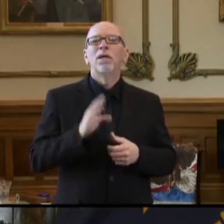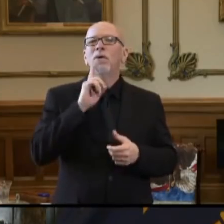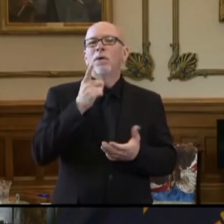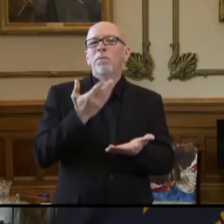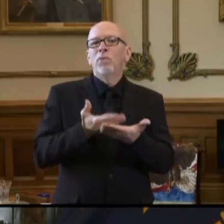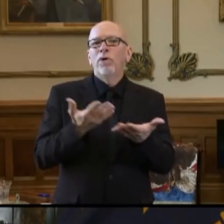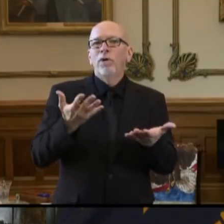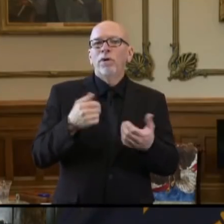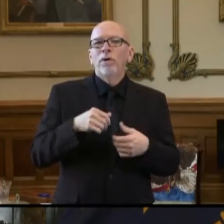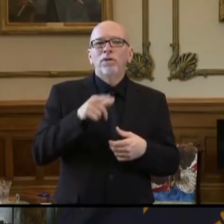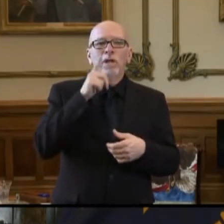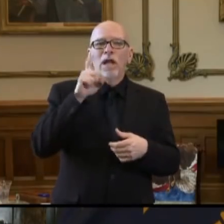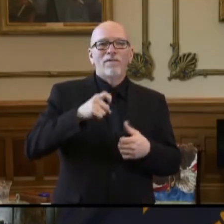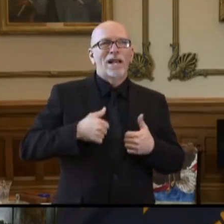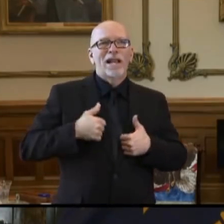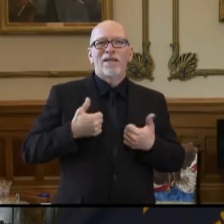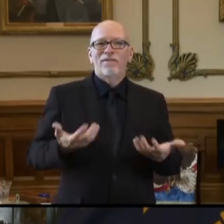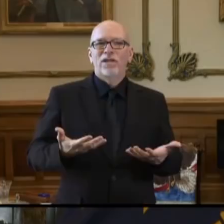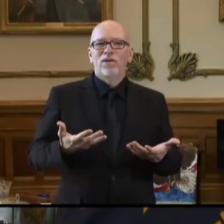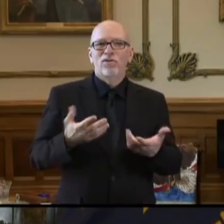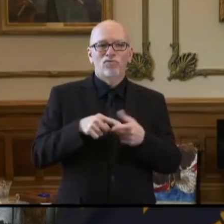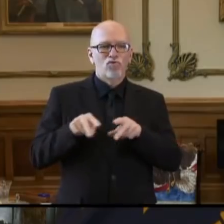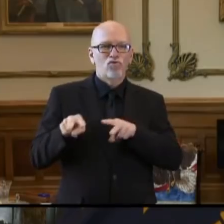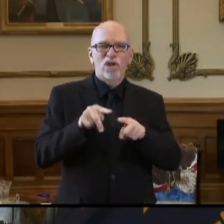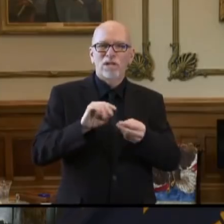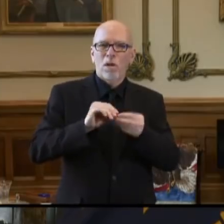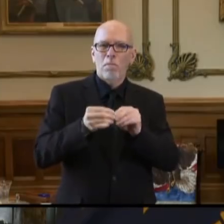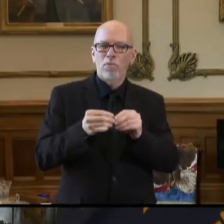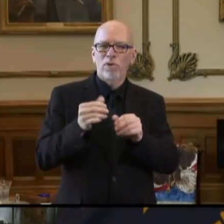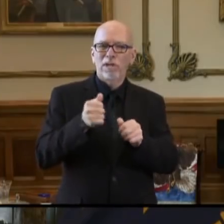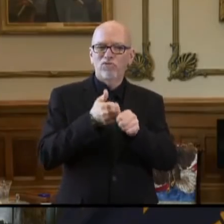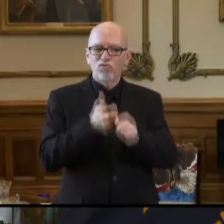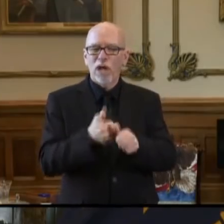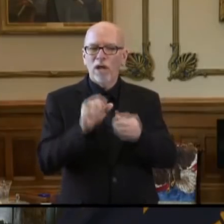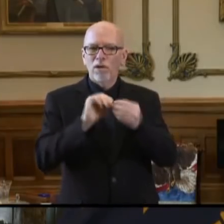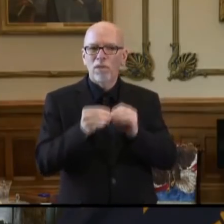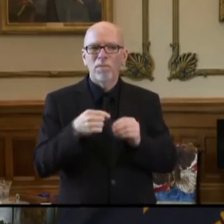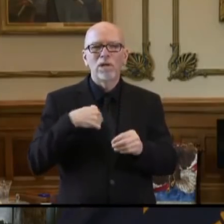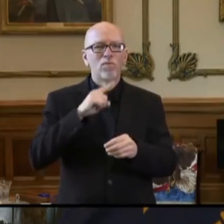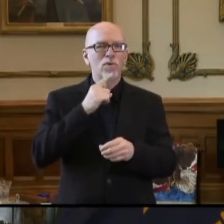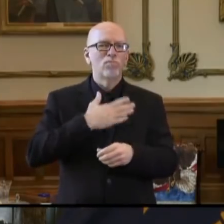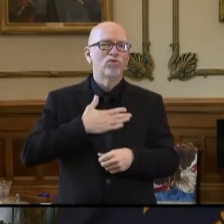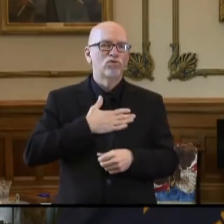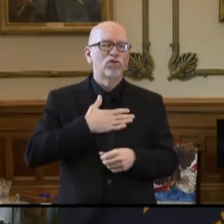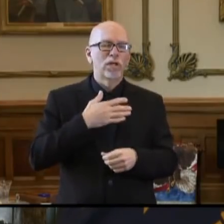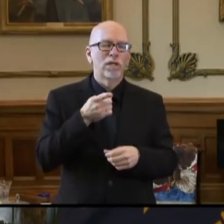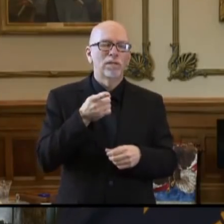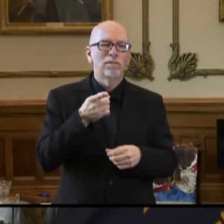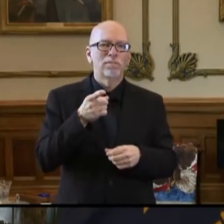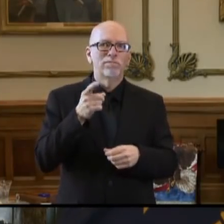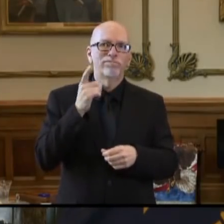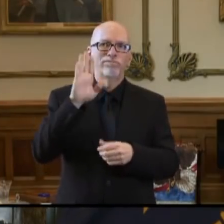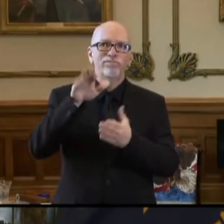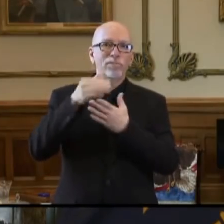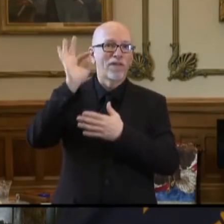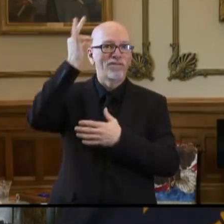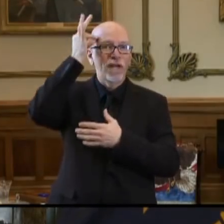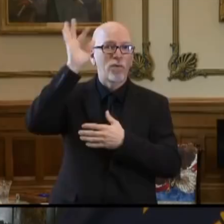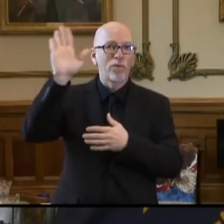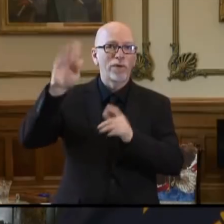WITH THE SURGEON GENERAL JEROME ADAMS THIS MORNING AND JUST GOES TO PROVE IT. YOU GOT TO LIVE HERE TO LOOK AT THE